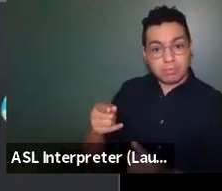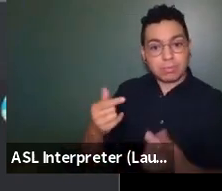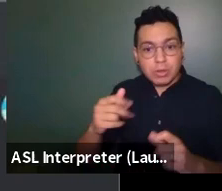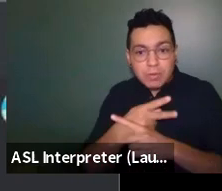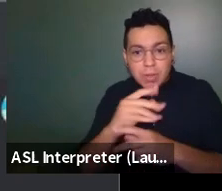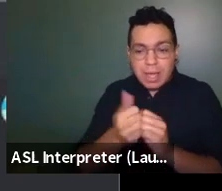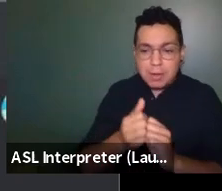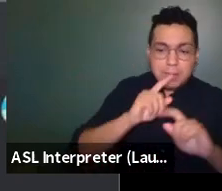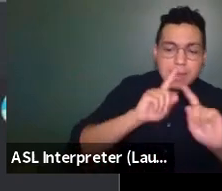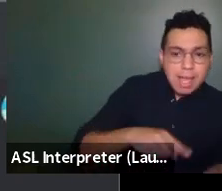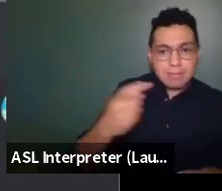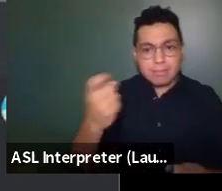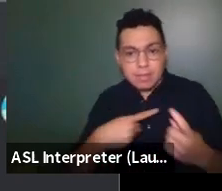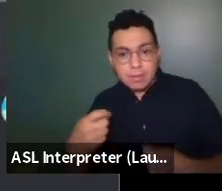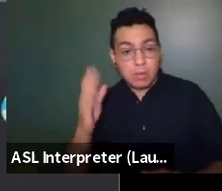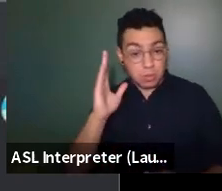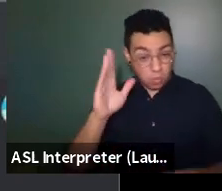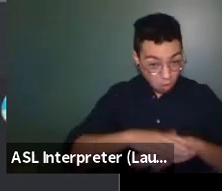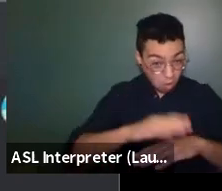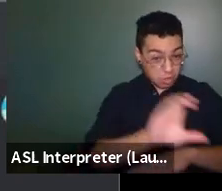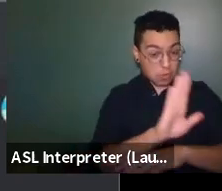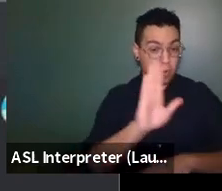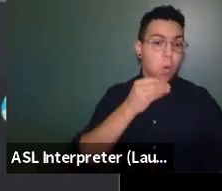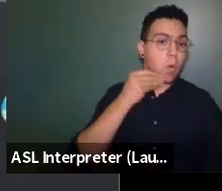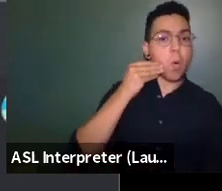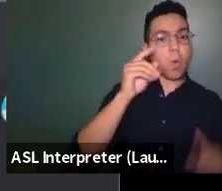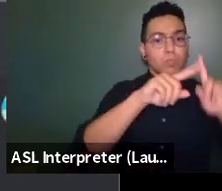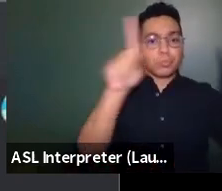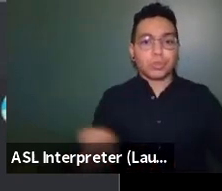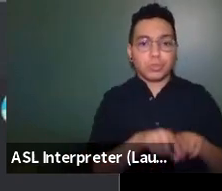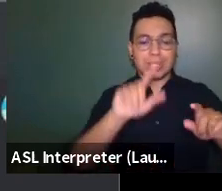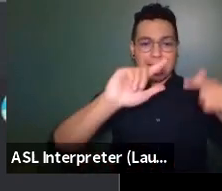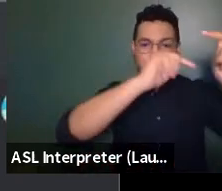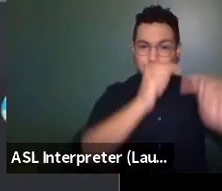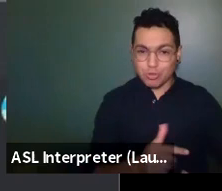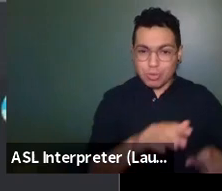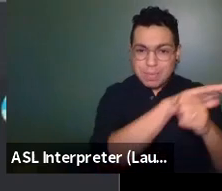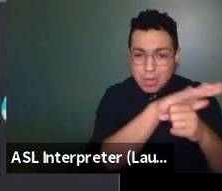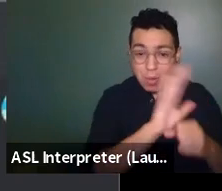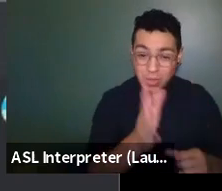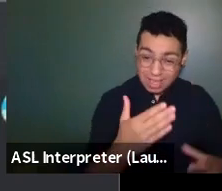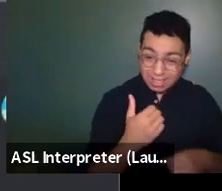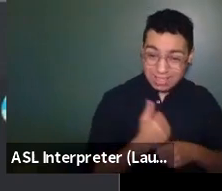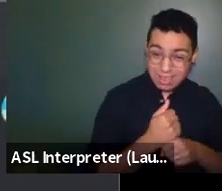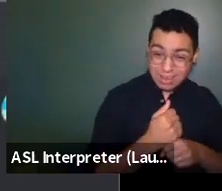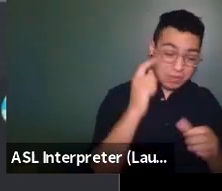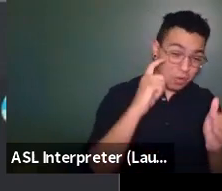ESD 101 - Jeff Crawford: am I going to get notifications, like on that home screen or wherever the stream. How does that work, Katherine? ESD 112 - Katherine Livick: I believe you can set up...